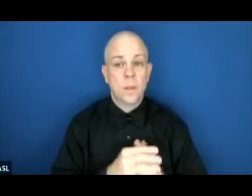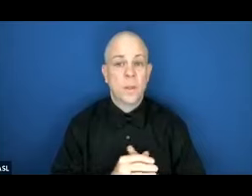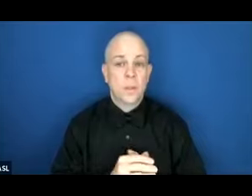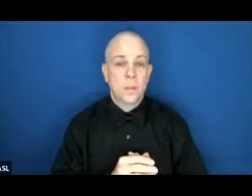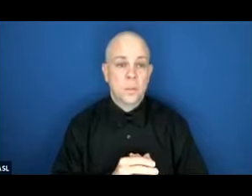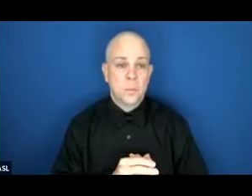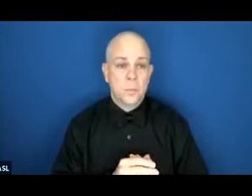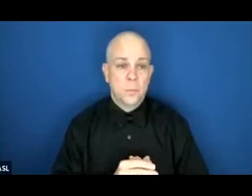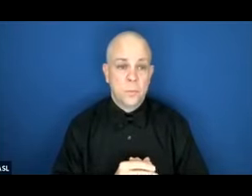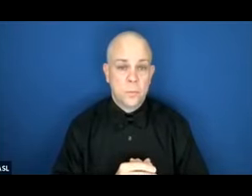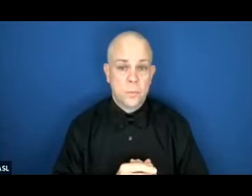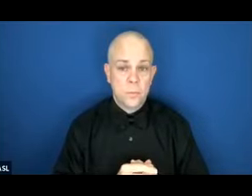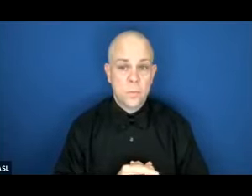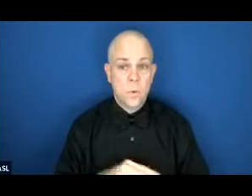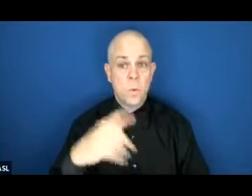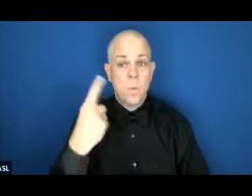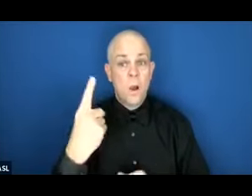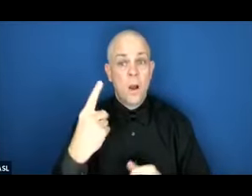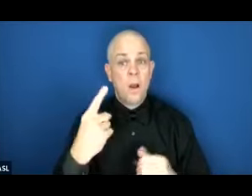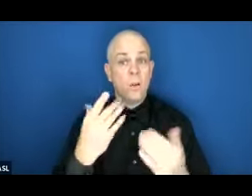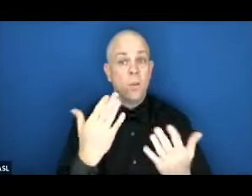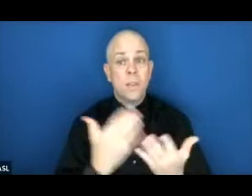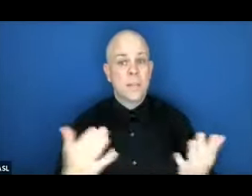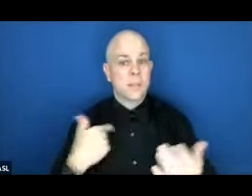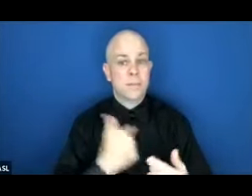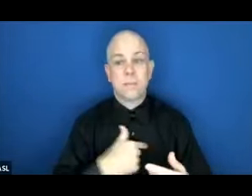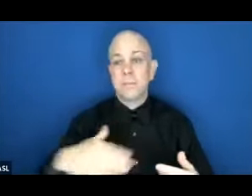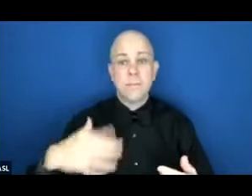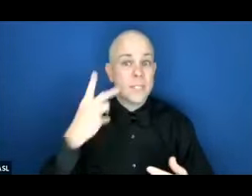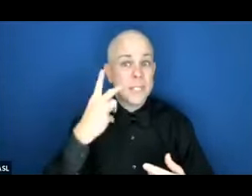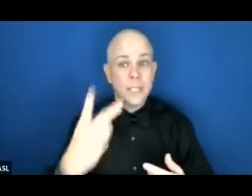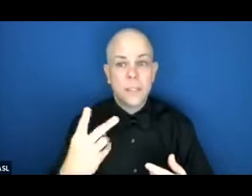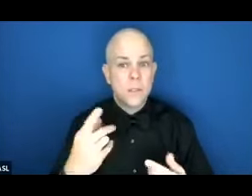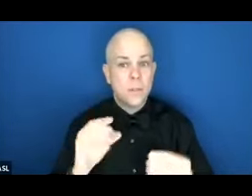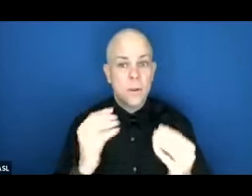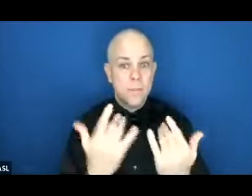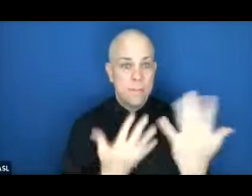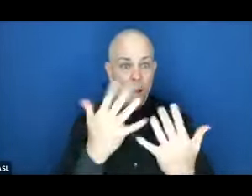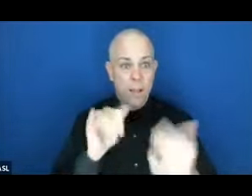seen is any type of fire activity through this area